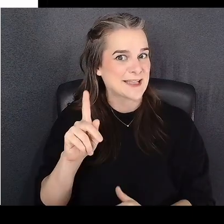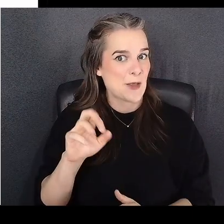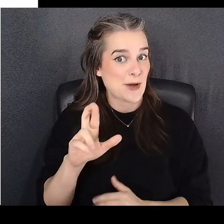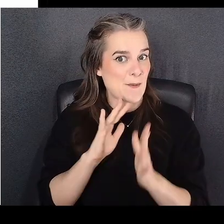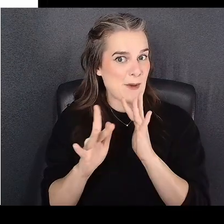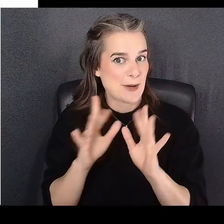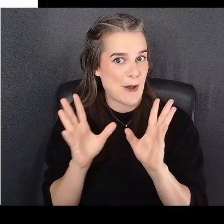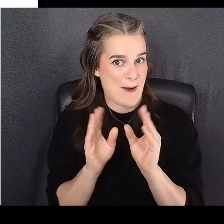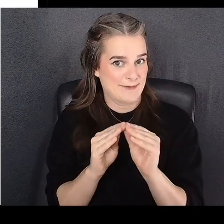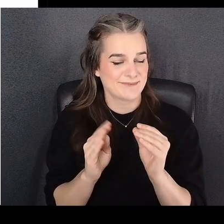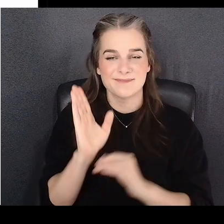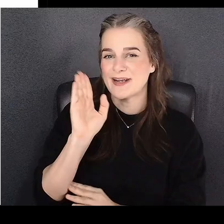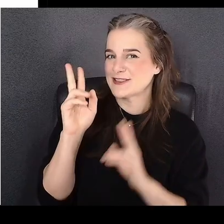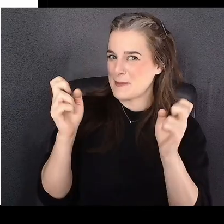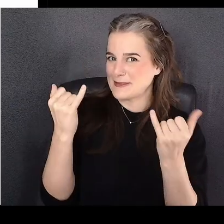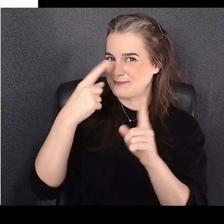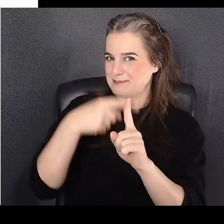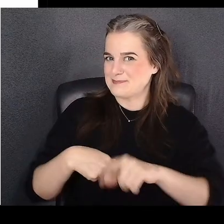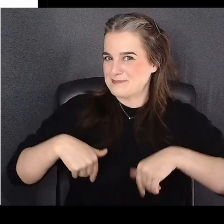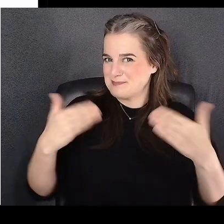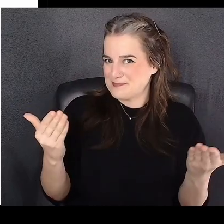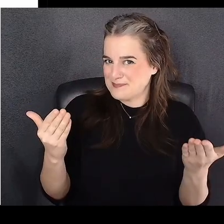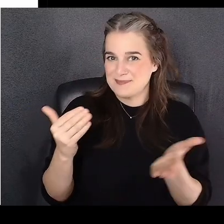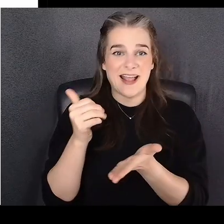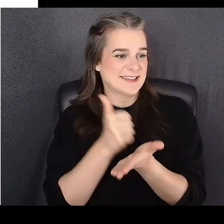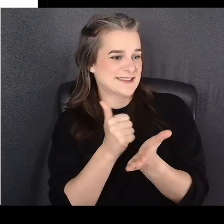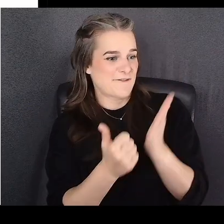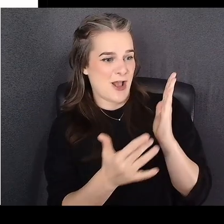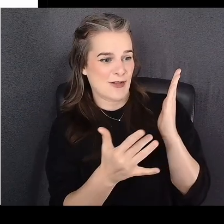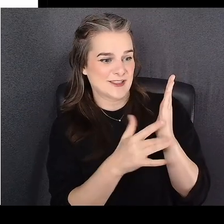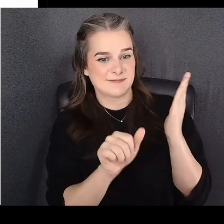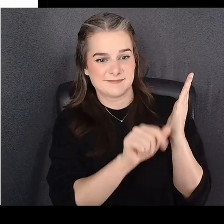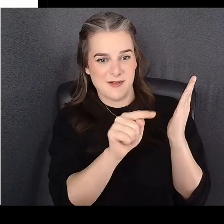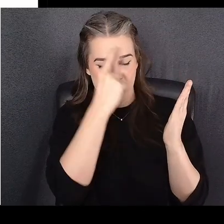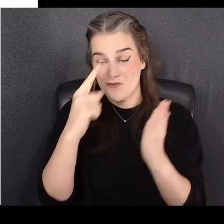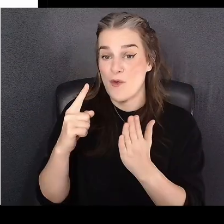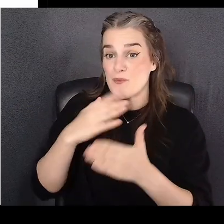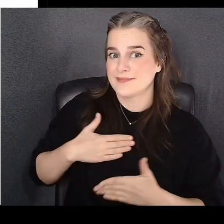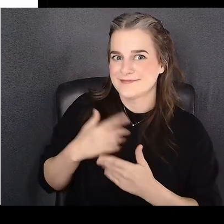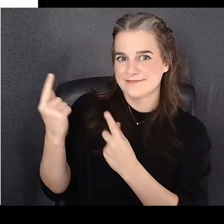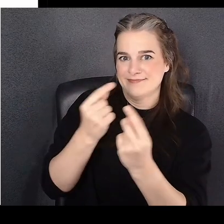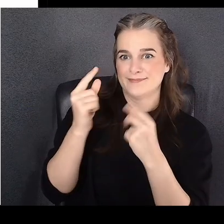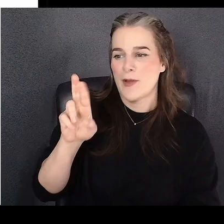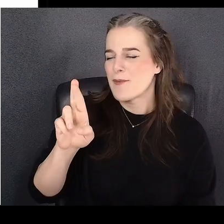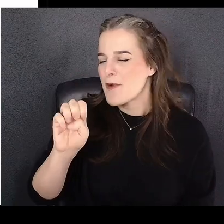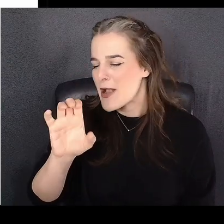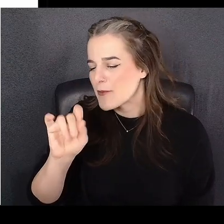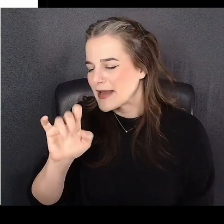Our presentation topic this month is Assistive Technology for Recreation. This session is being recorded, and the video